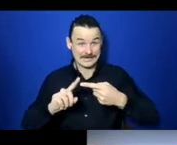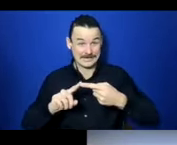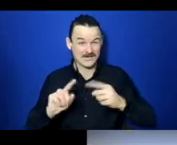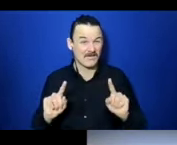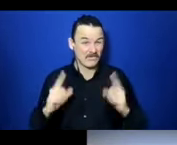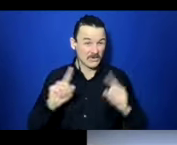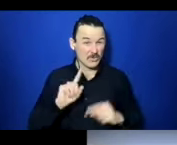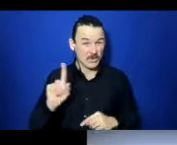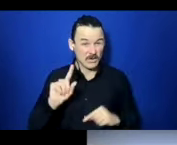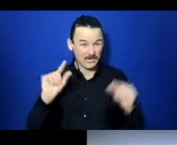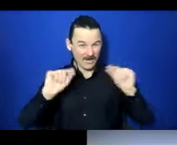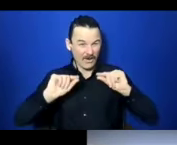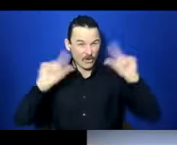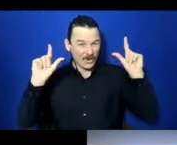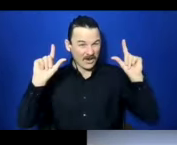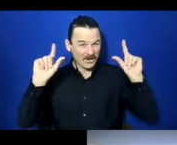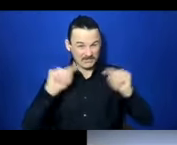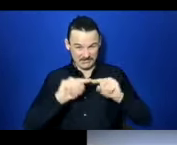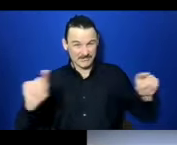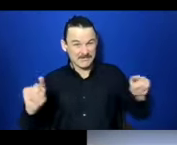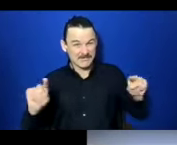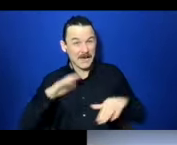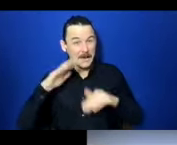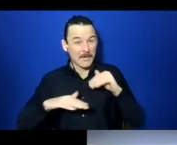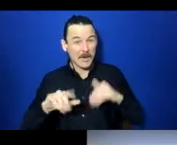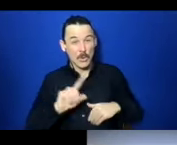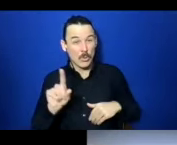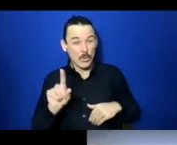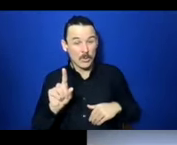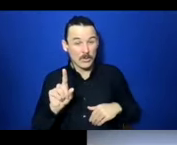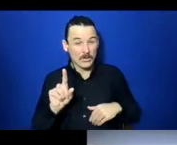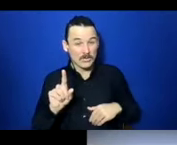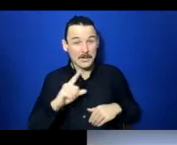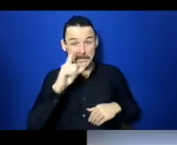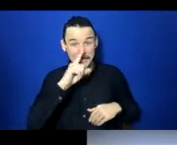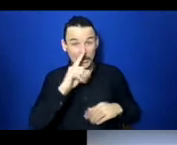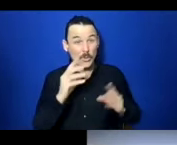of the challenges faced by people with disabilities in the design,